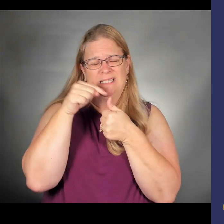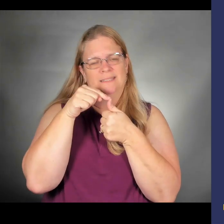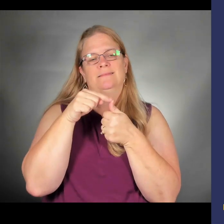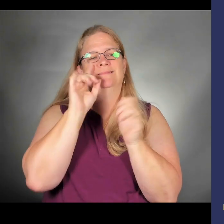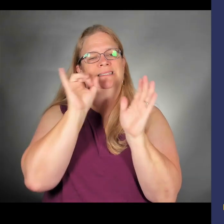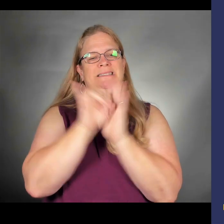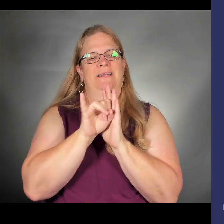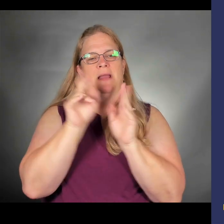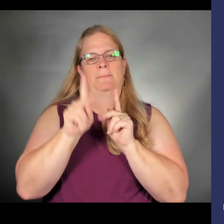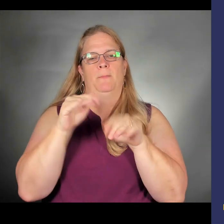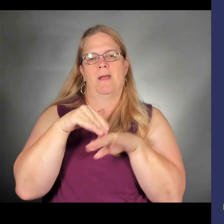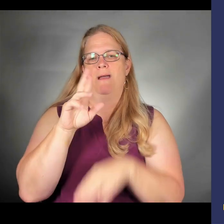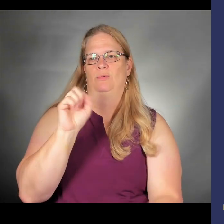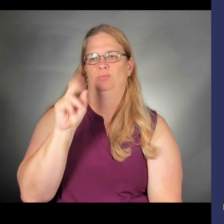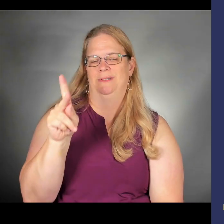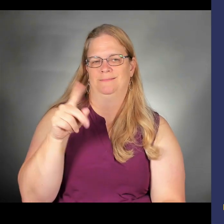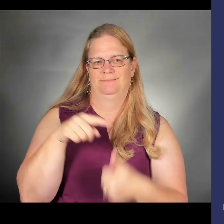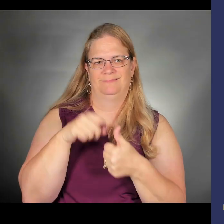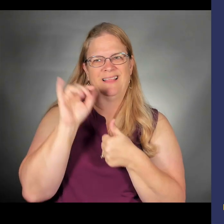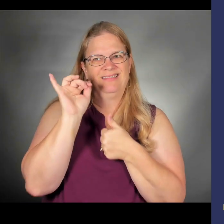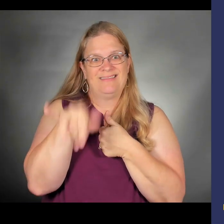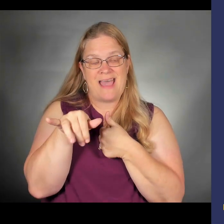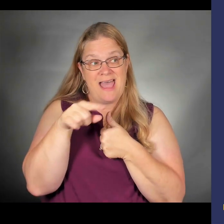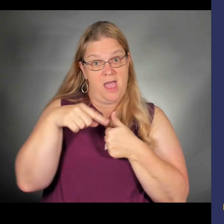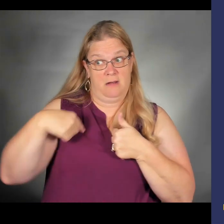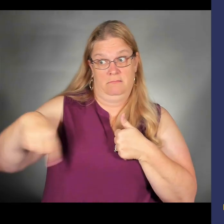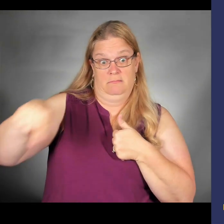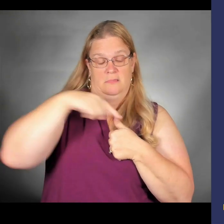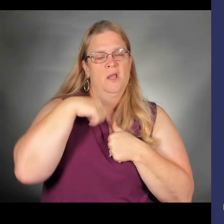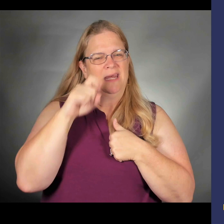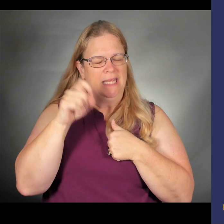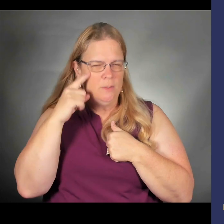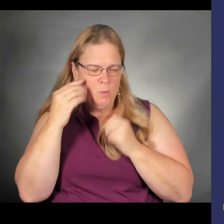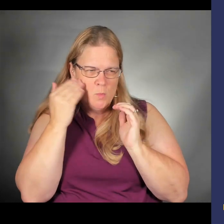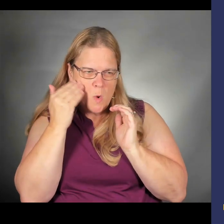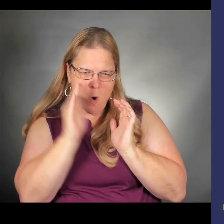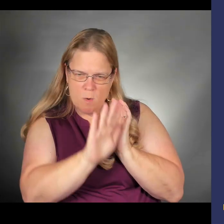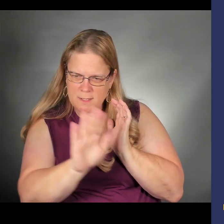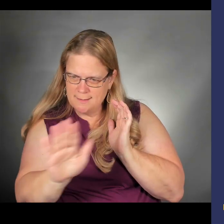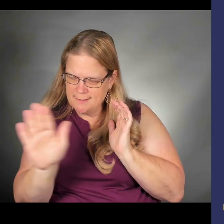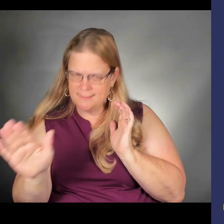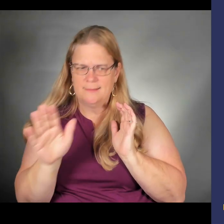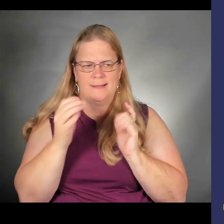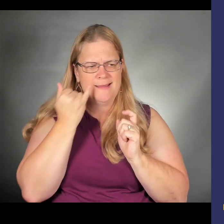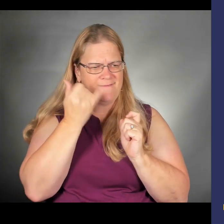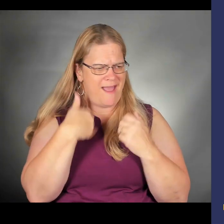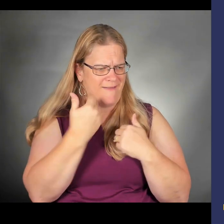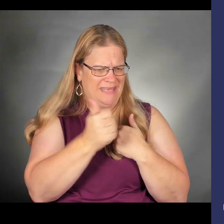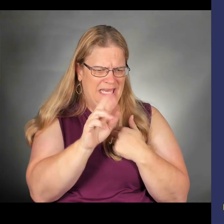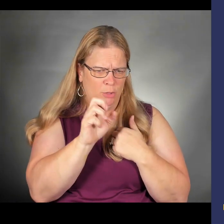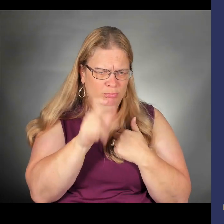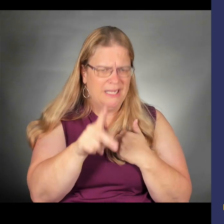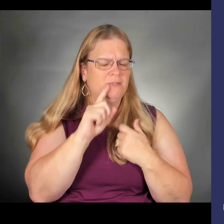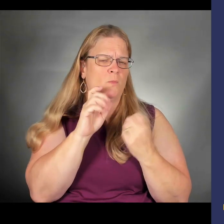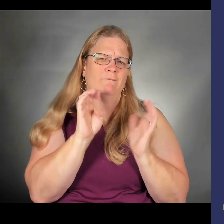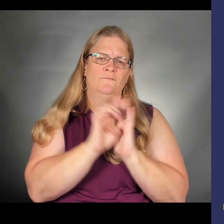The first strategy is: it's important to identify those who are at risk. That means we need to be